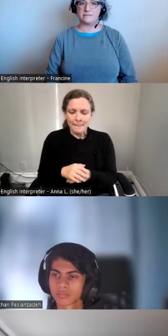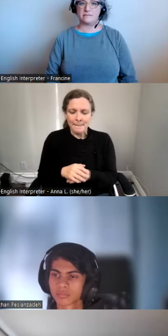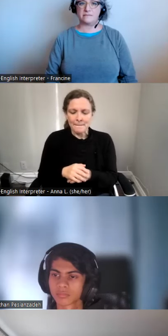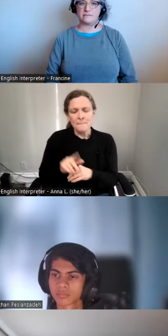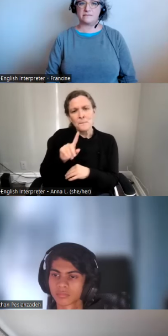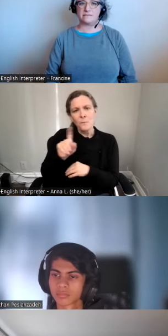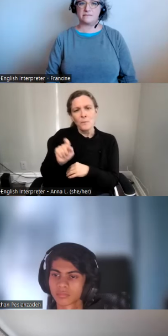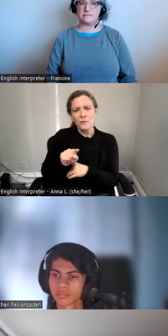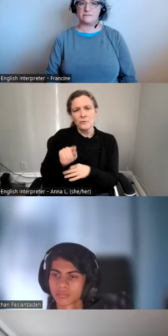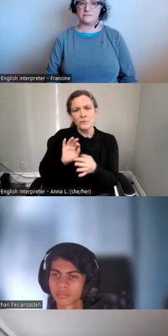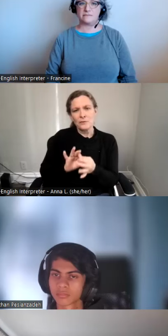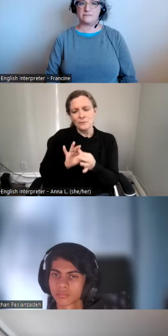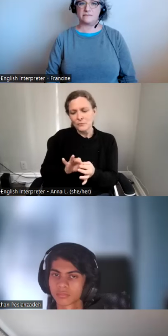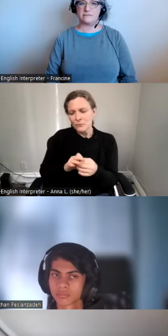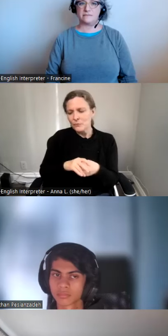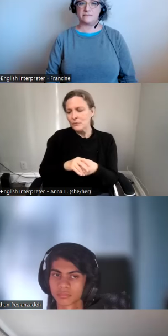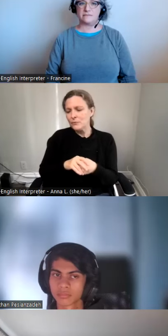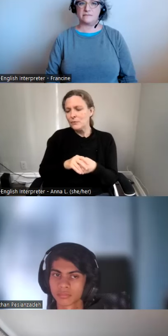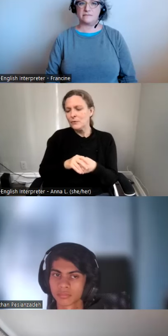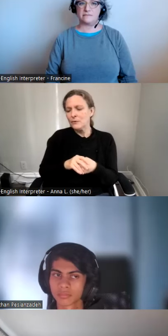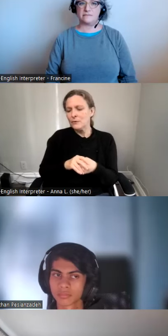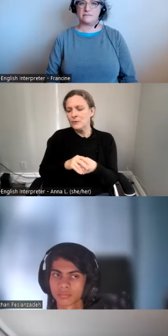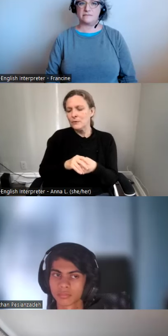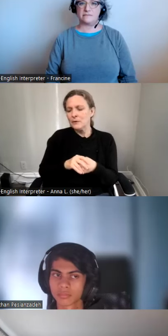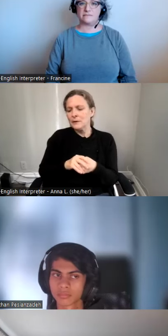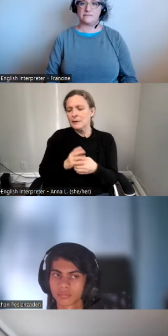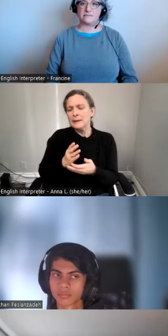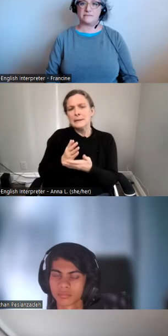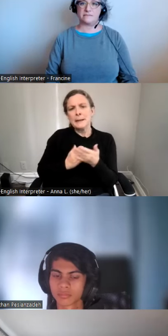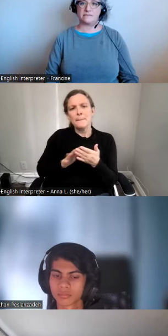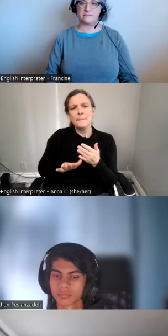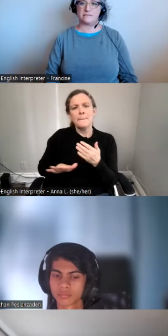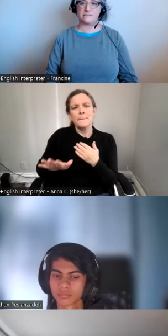share it just to start, get the conversation going here.